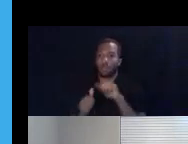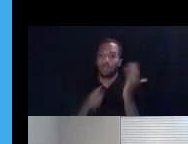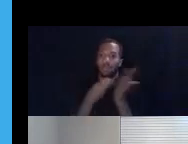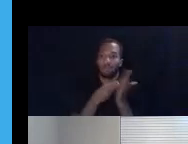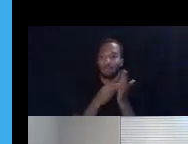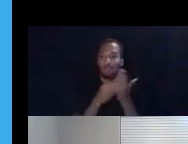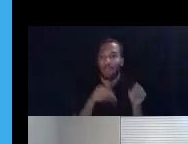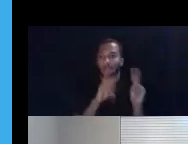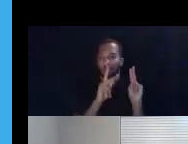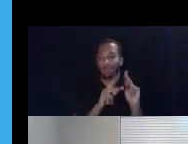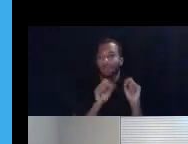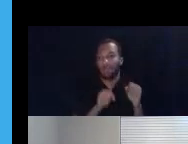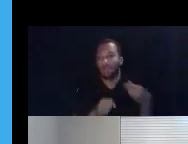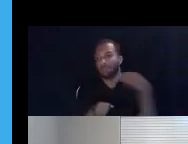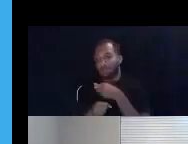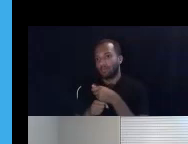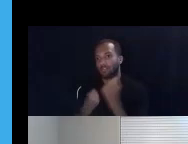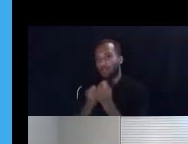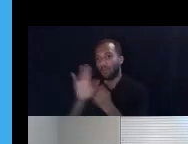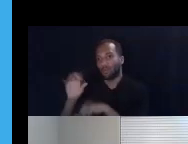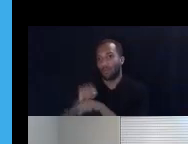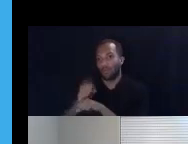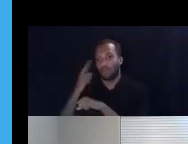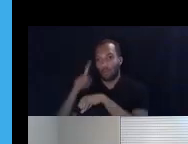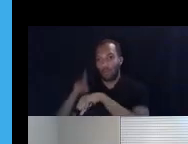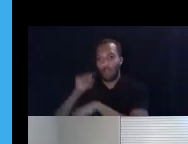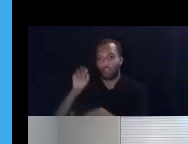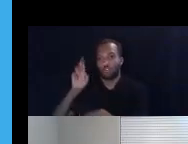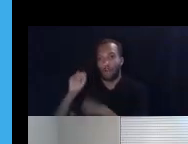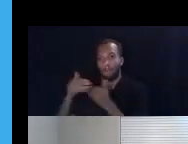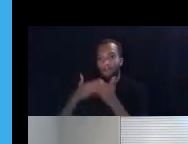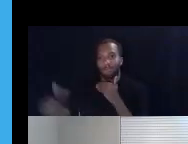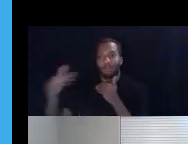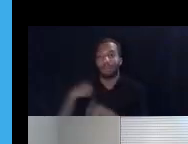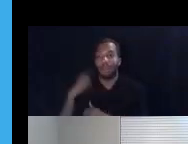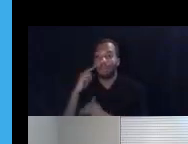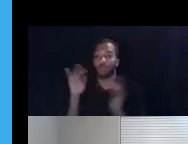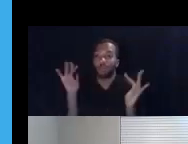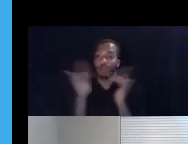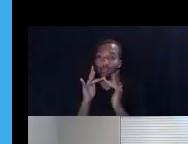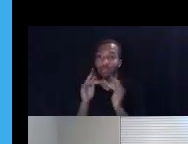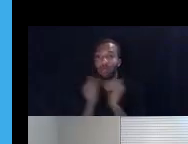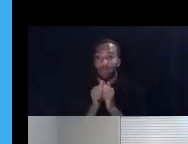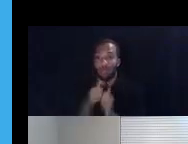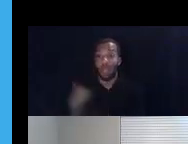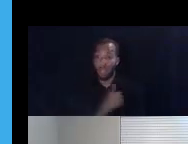that is able to support that work long term. So I think reaching out and connecting with us is a great starting place.